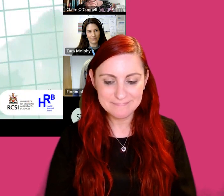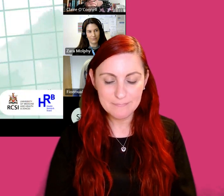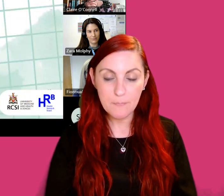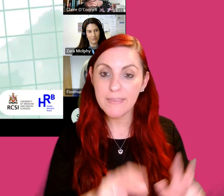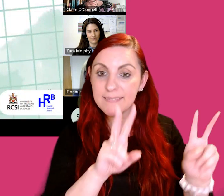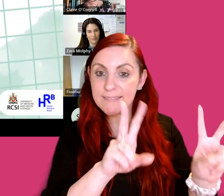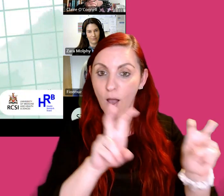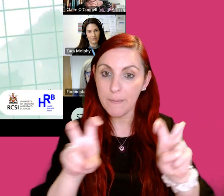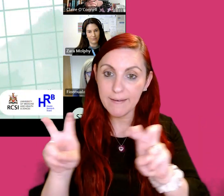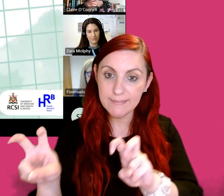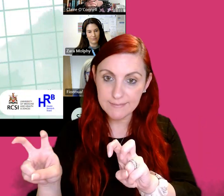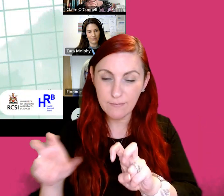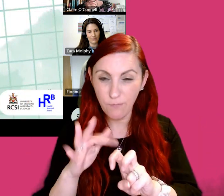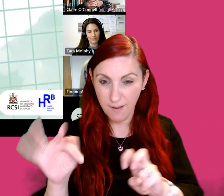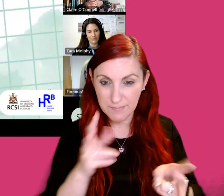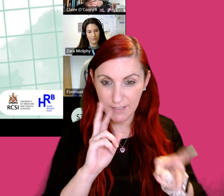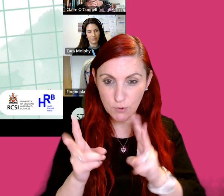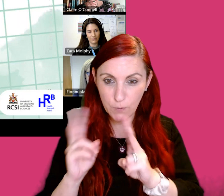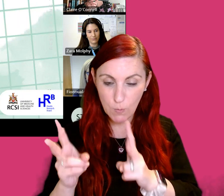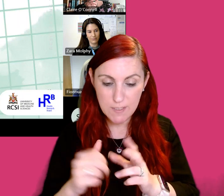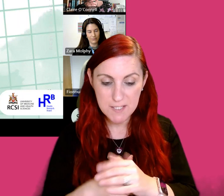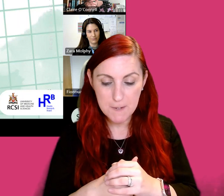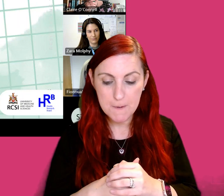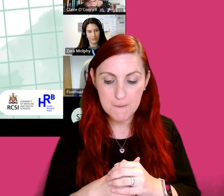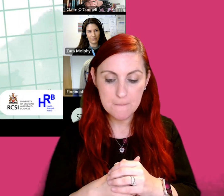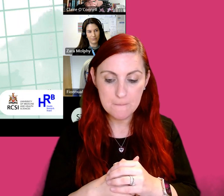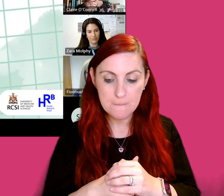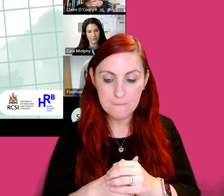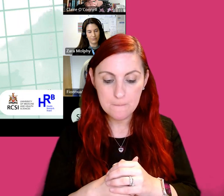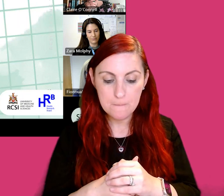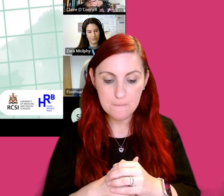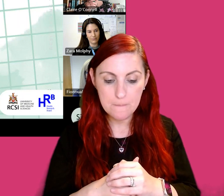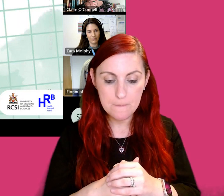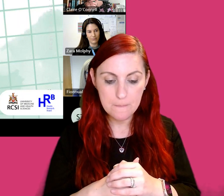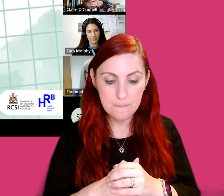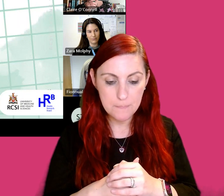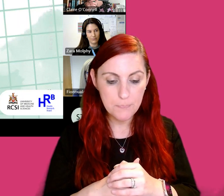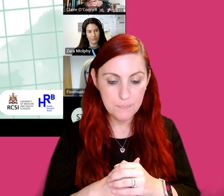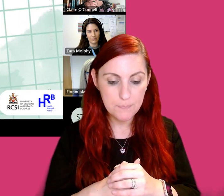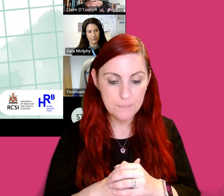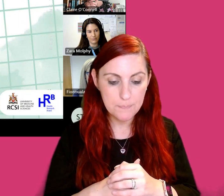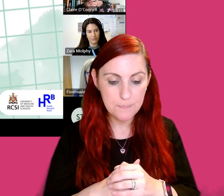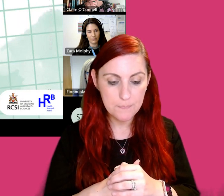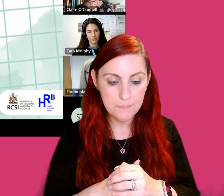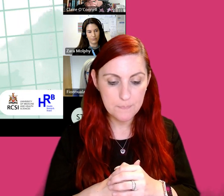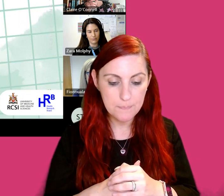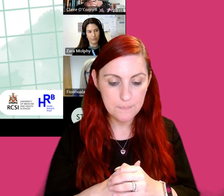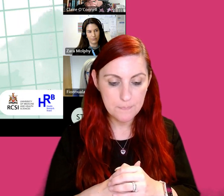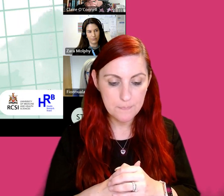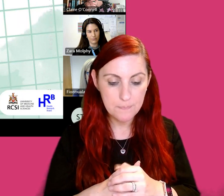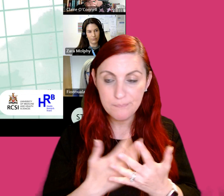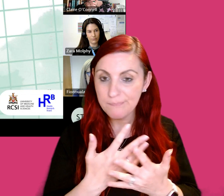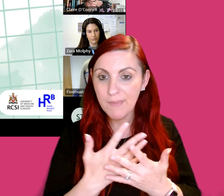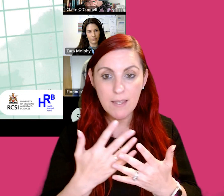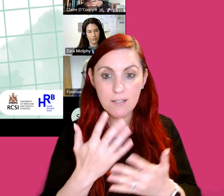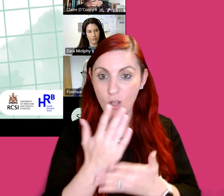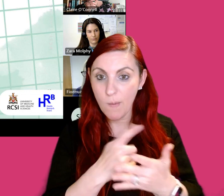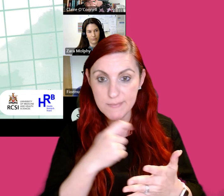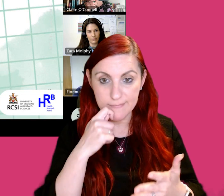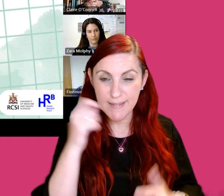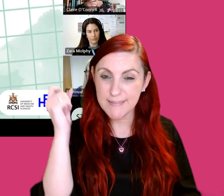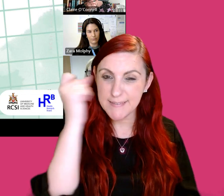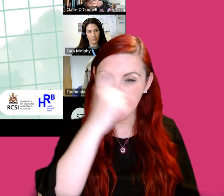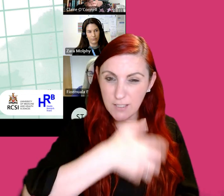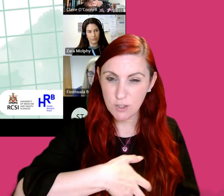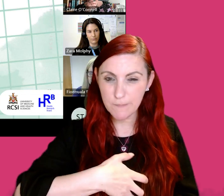up from the interviews uh were very varied um they varied from the difficulties of adjusting uh their